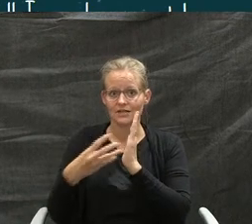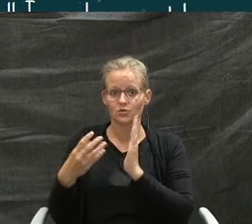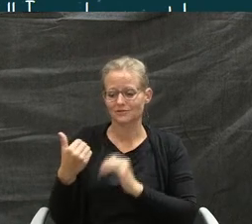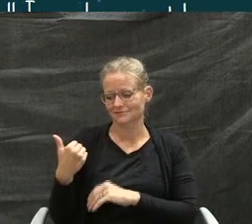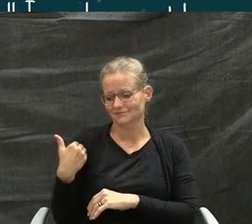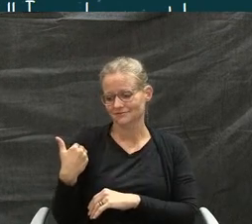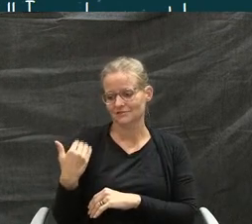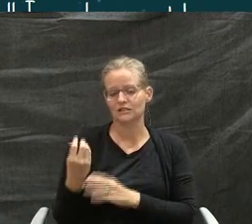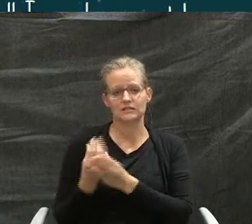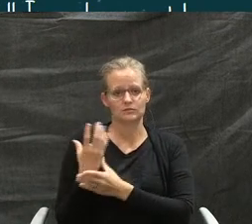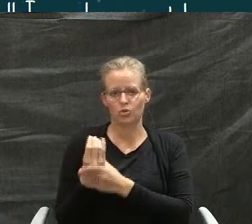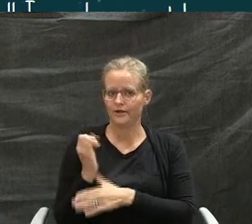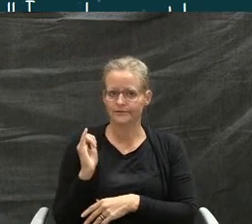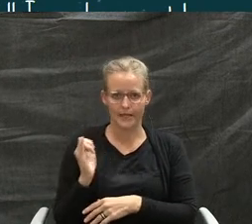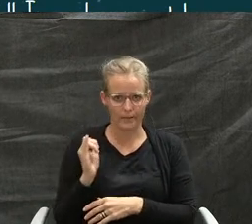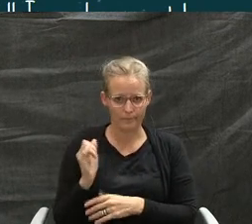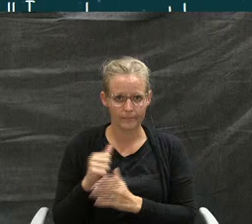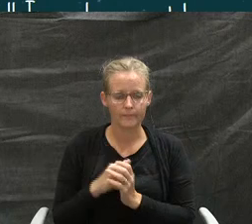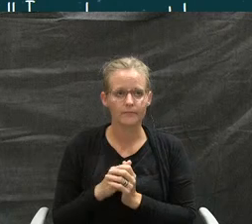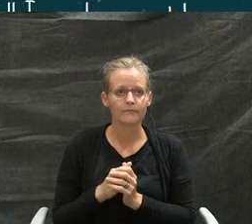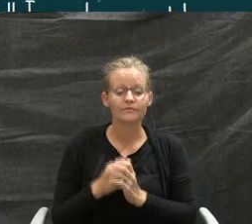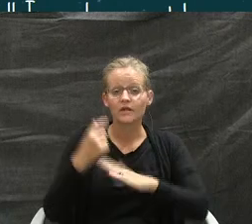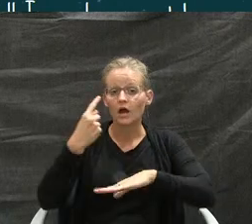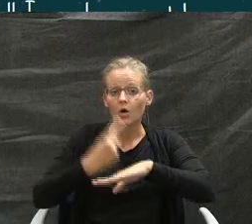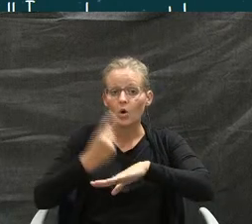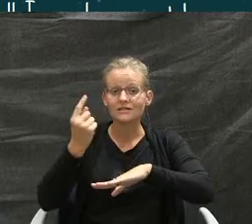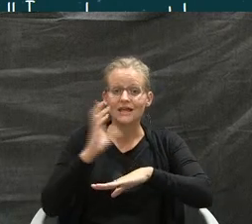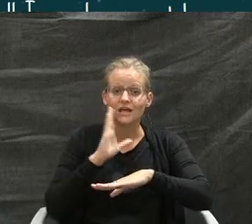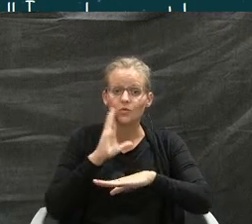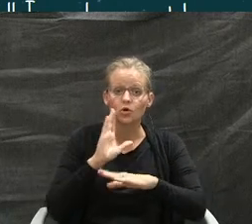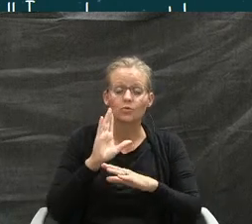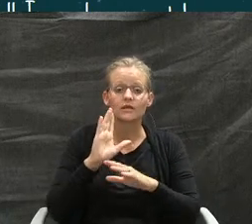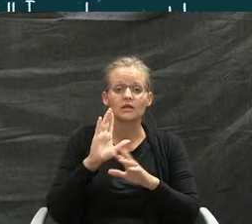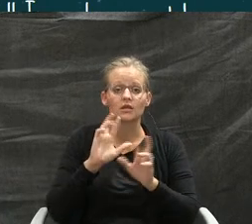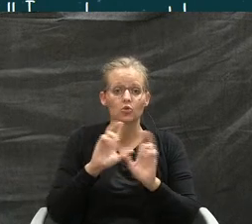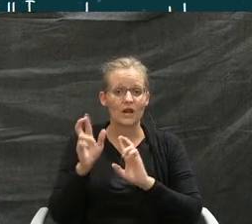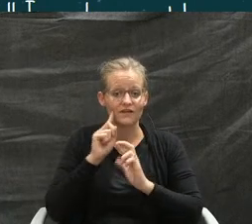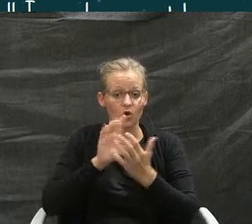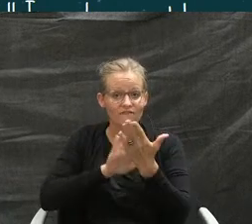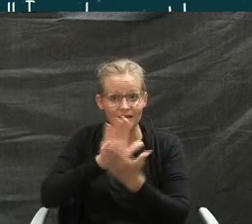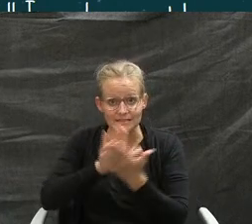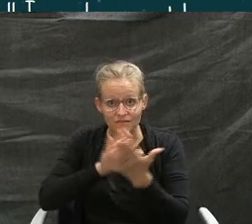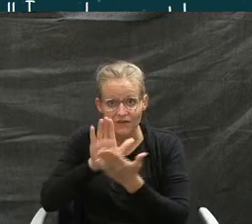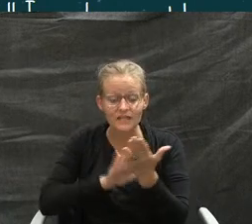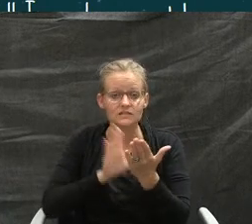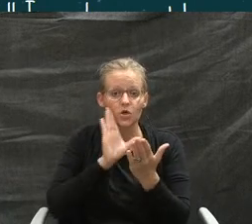the spring, one day per week will be reserved for face to face instruction. This could be small group or individual